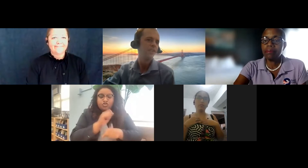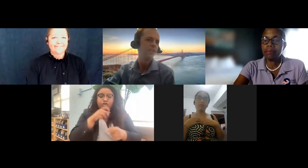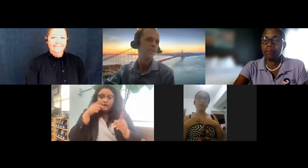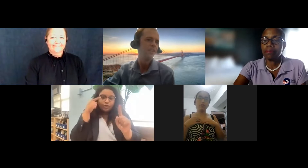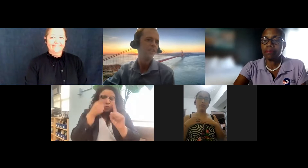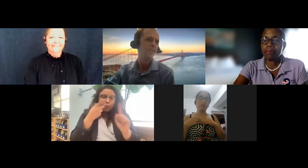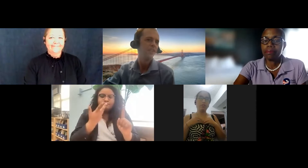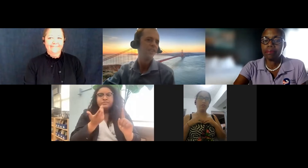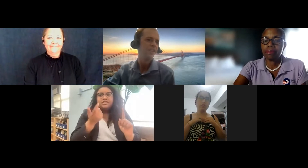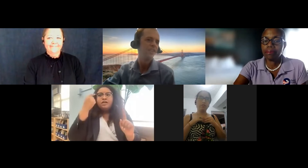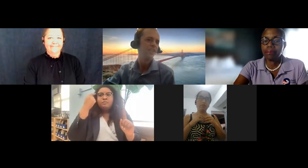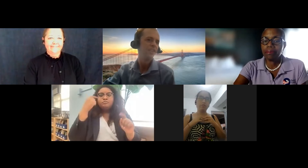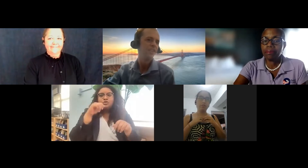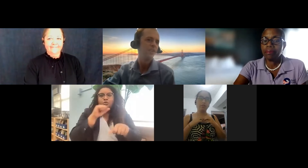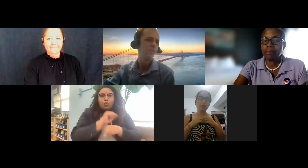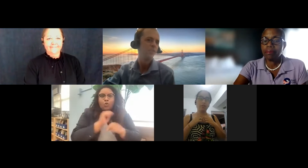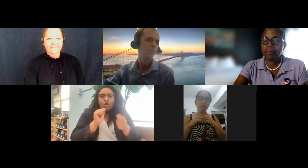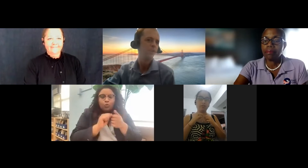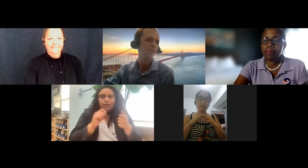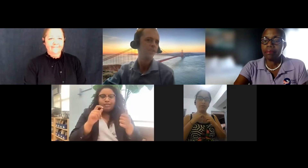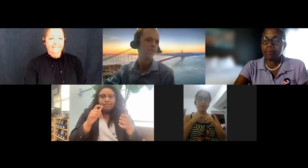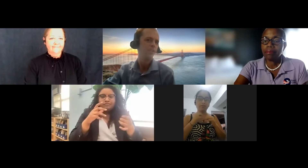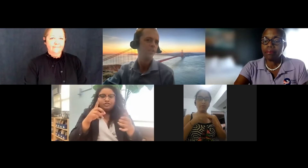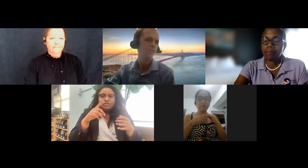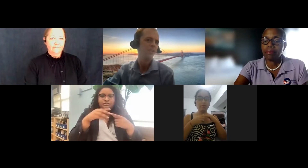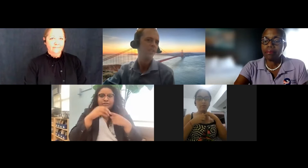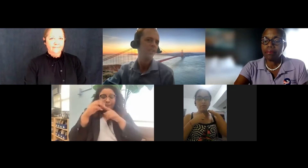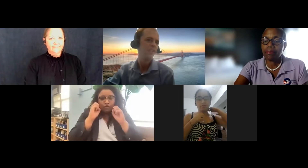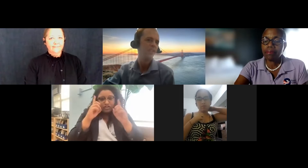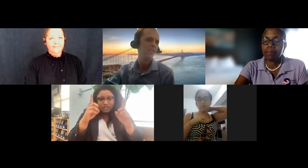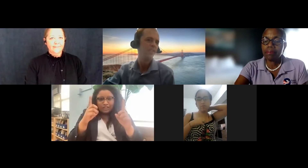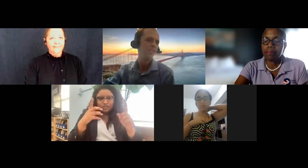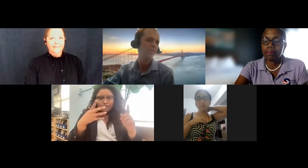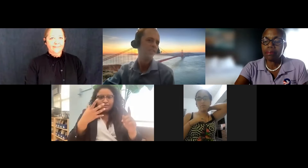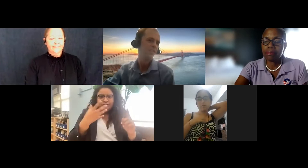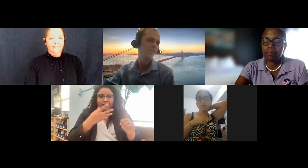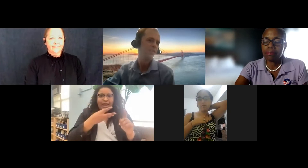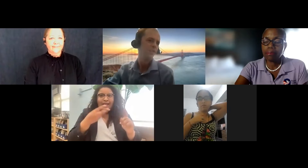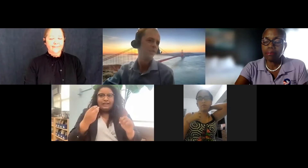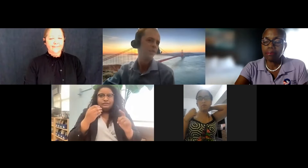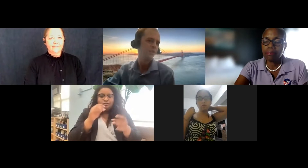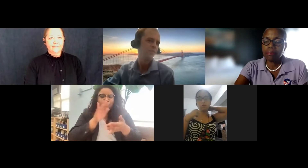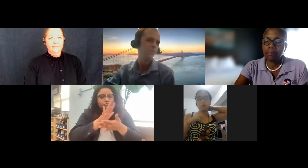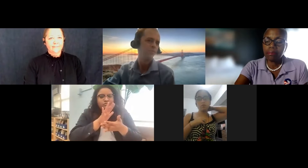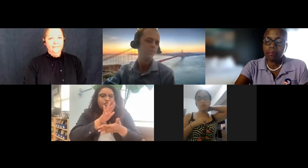Okay. As far as a career goal, I am a special educator